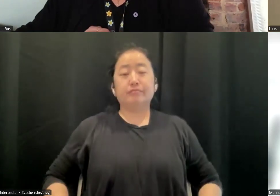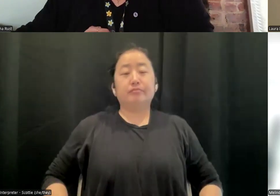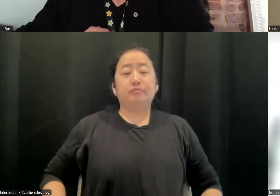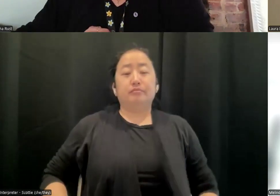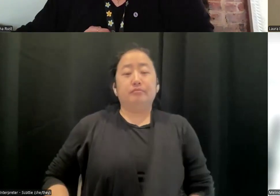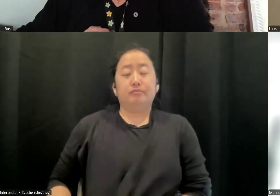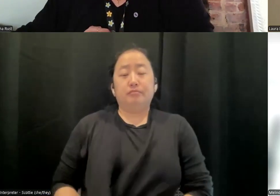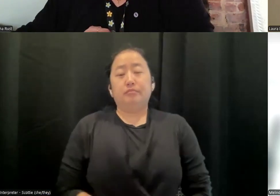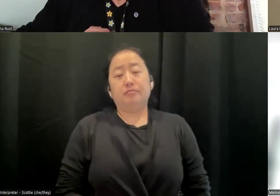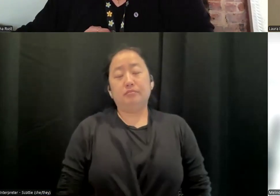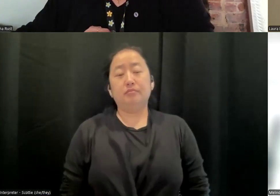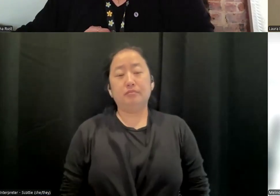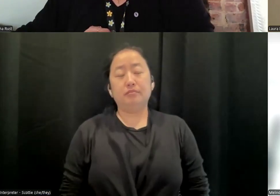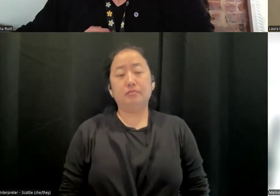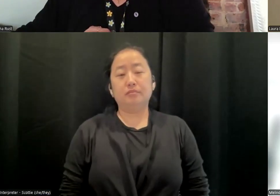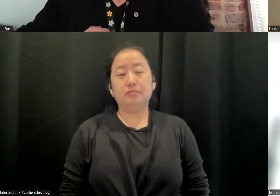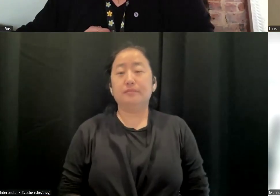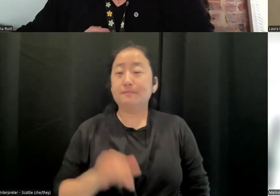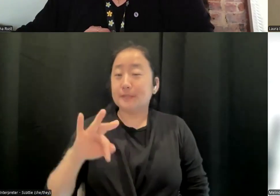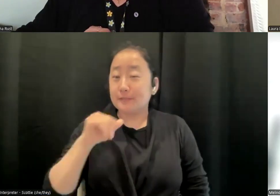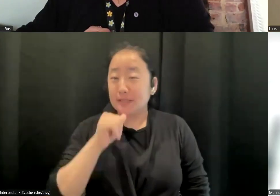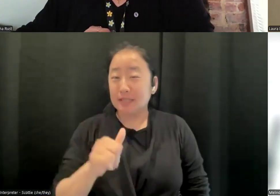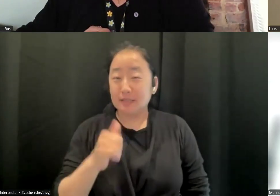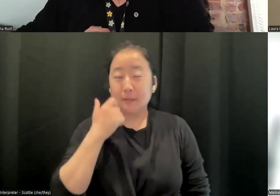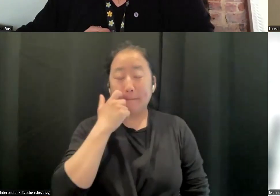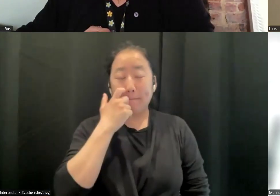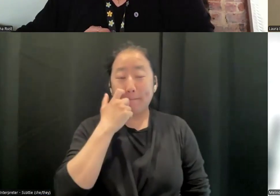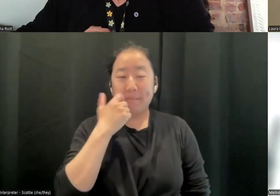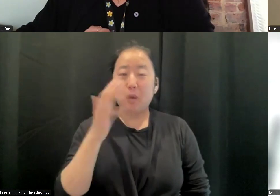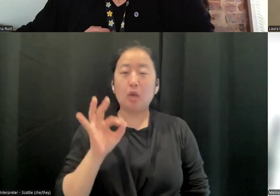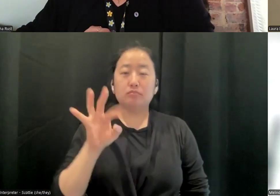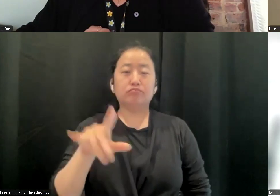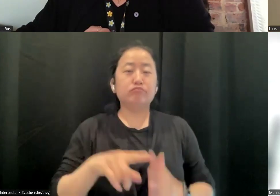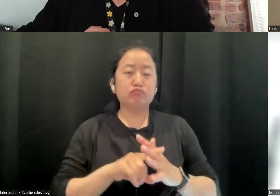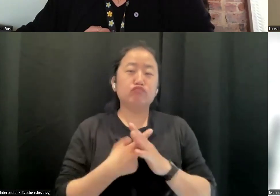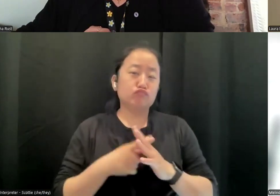Otherwise I'd like to kind of feed a little bit of a leading question for the chat.